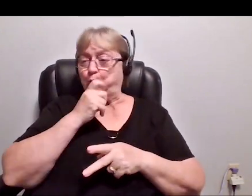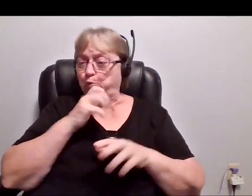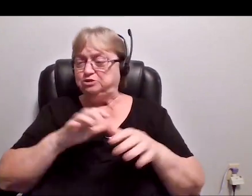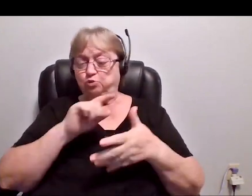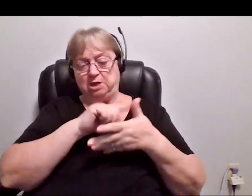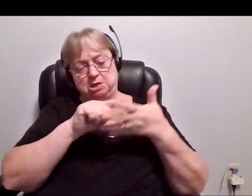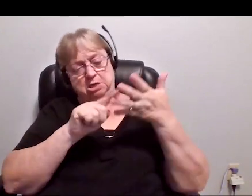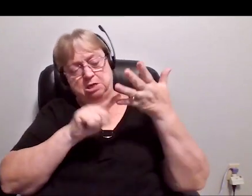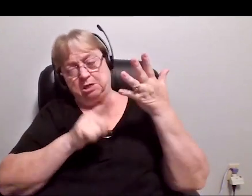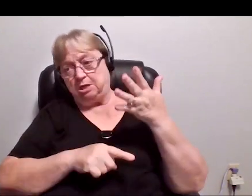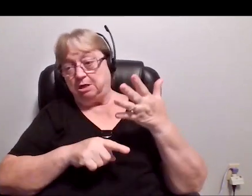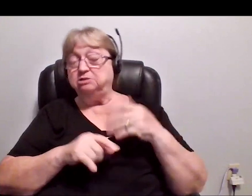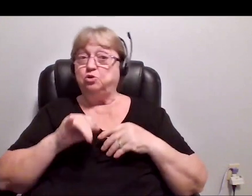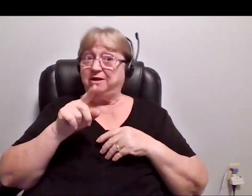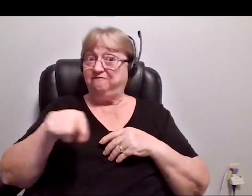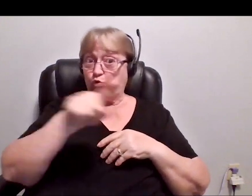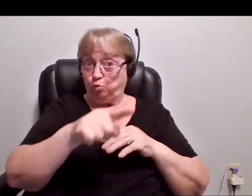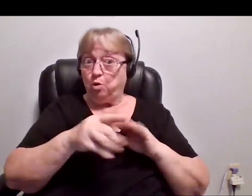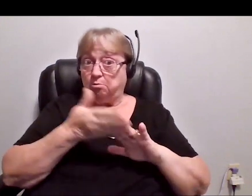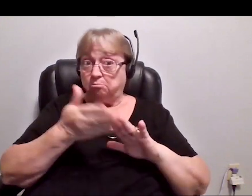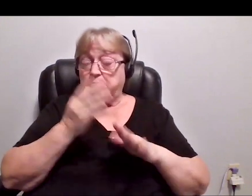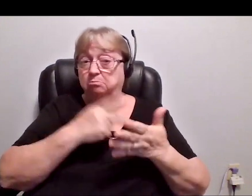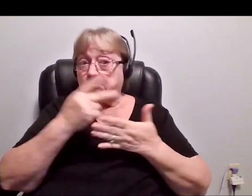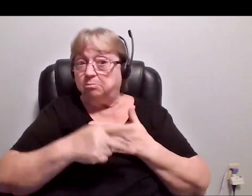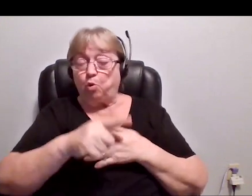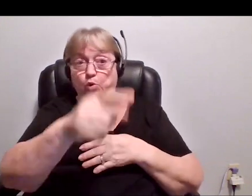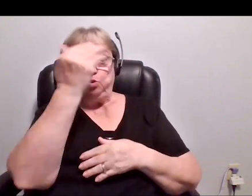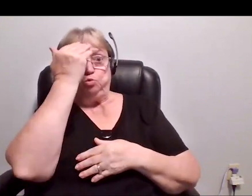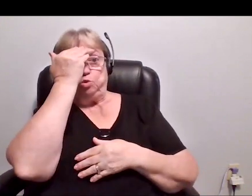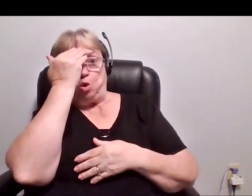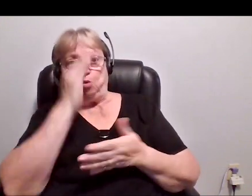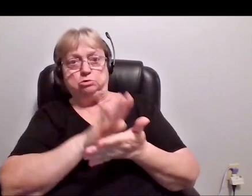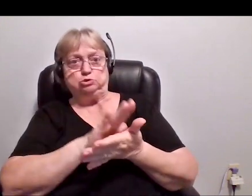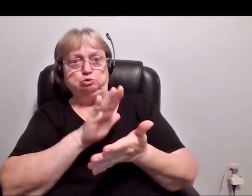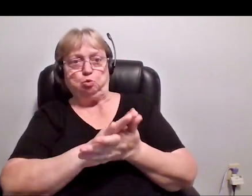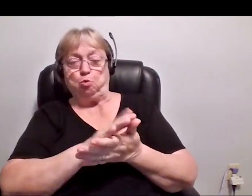If you are running a program or if of schools internationally or organizations that do 3D printing,